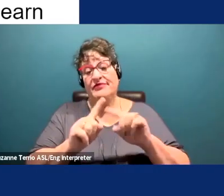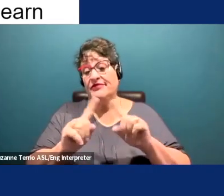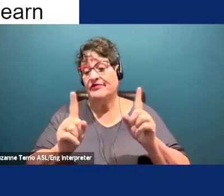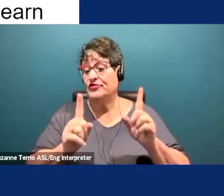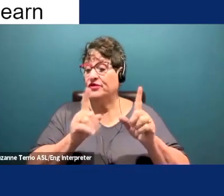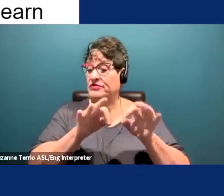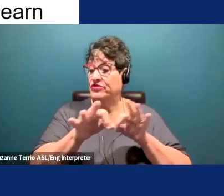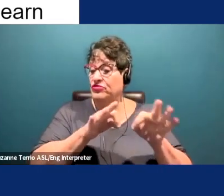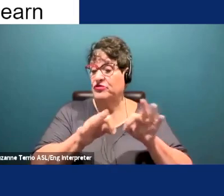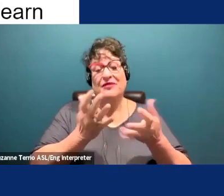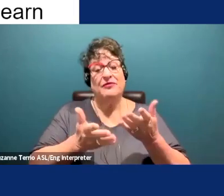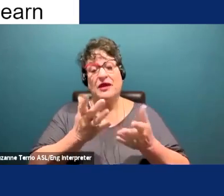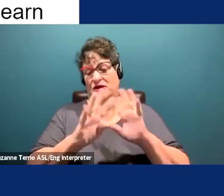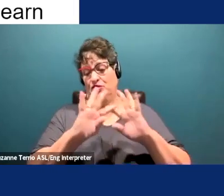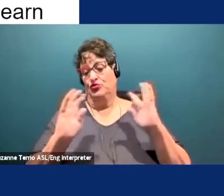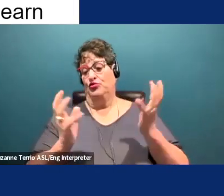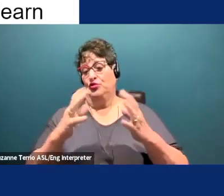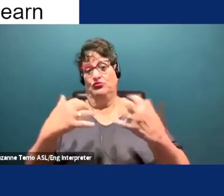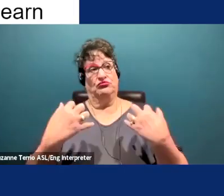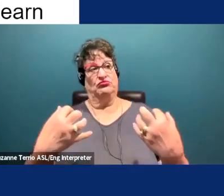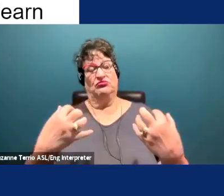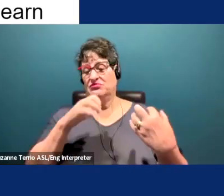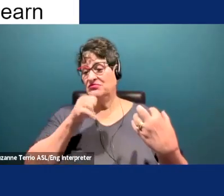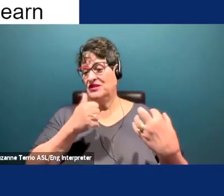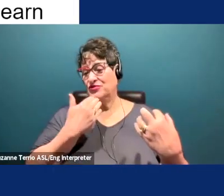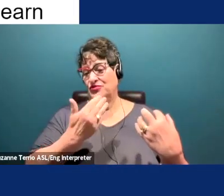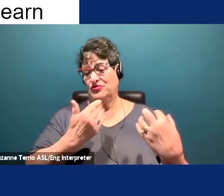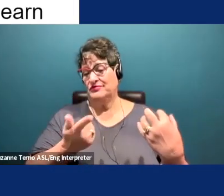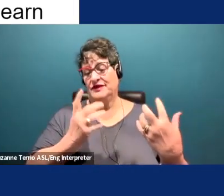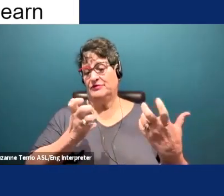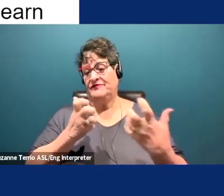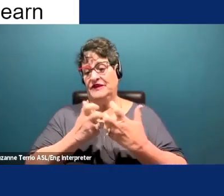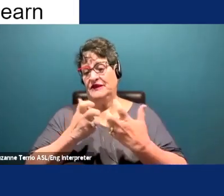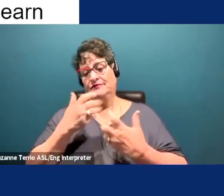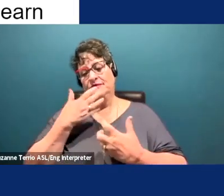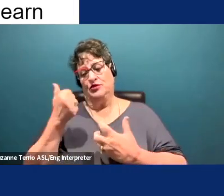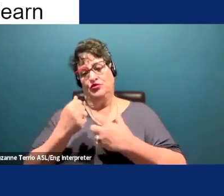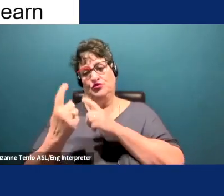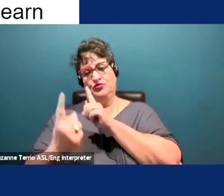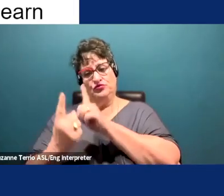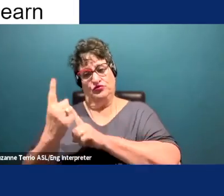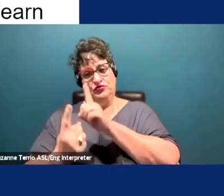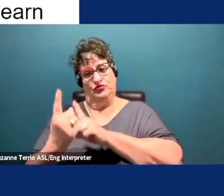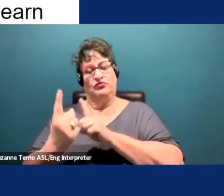maybe one on one is best. Maybe prompting is required at first. You have to adapt what